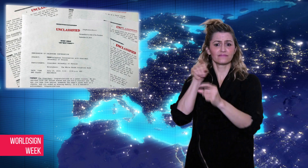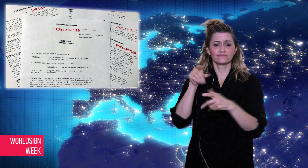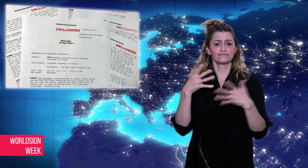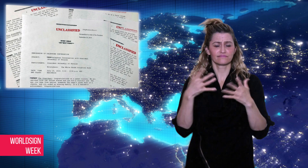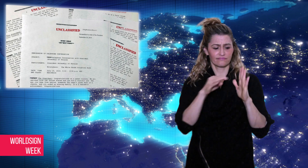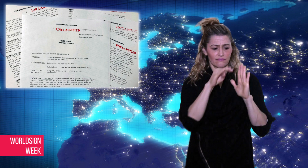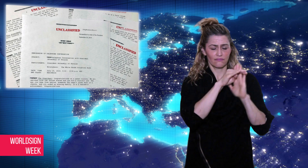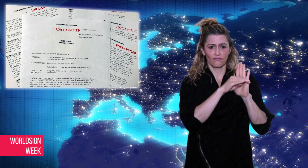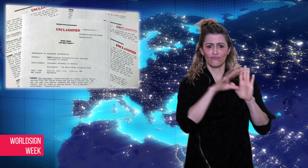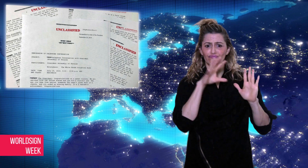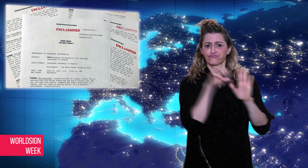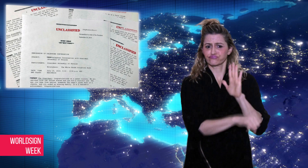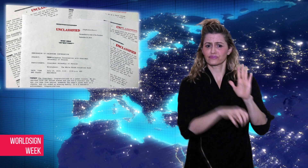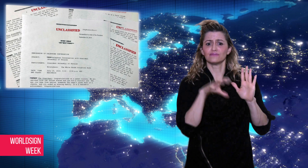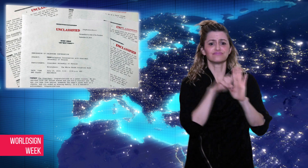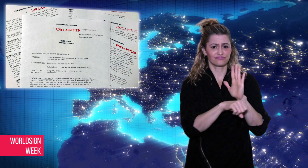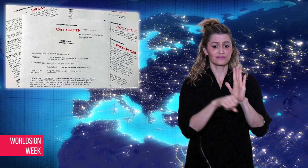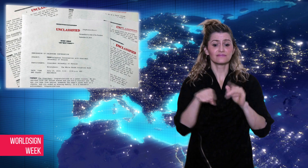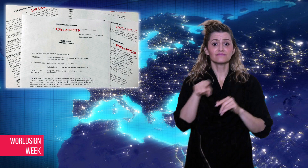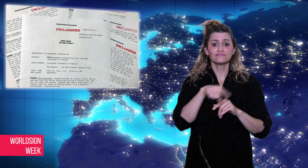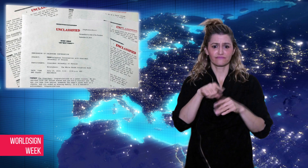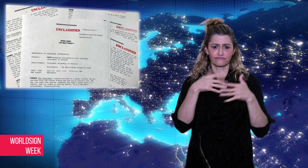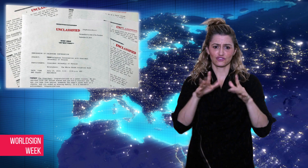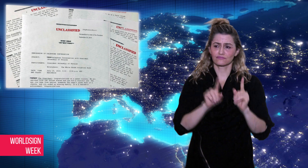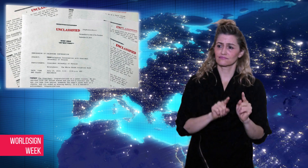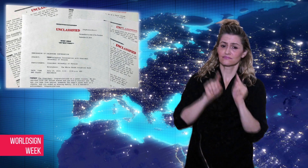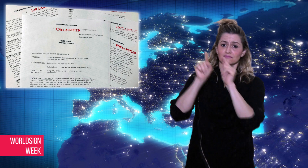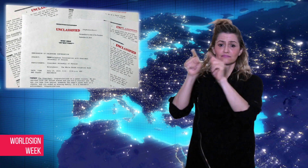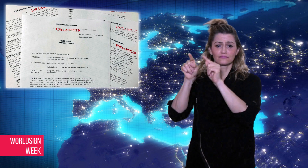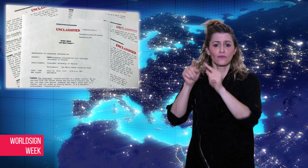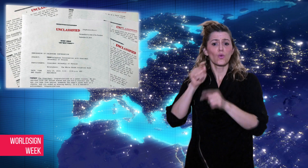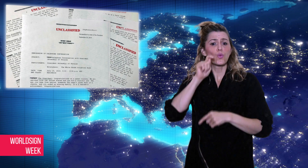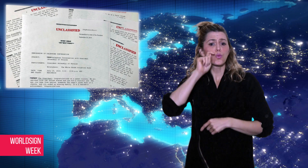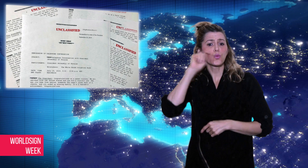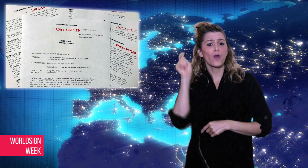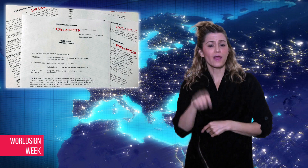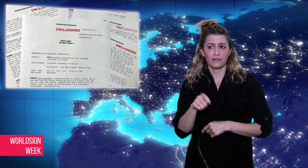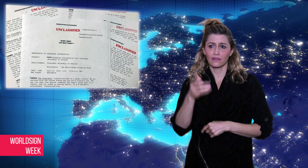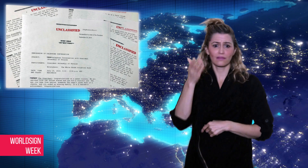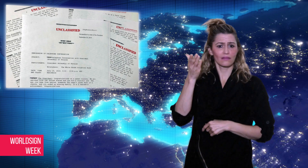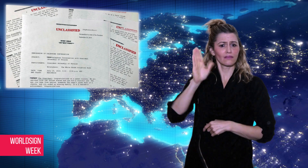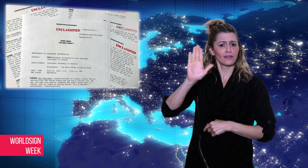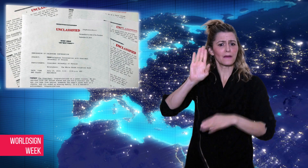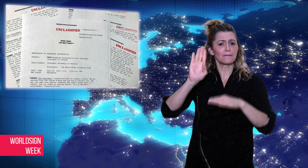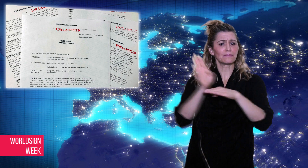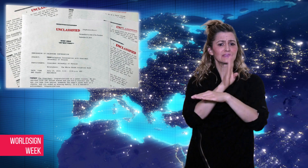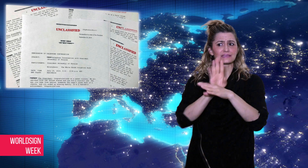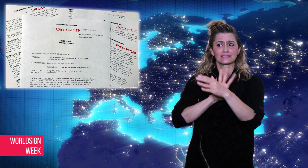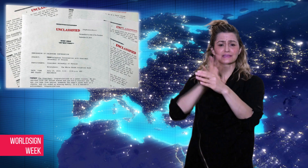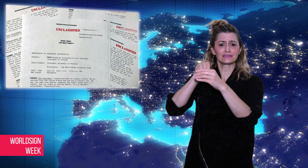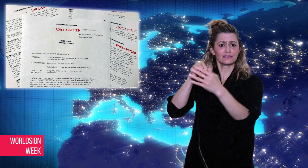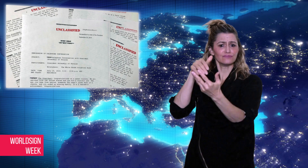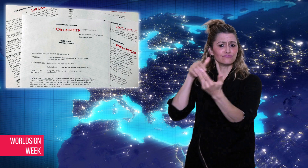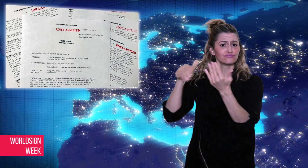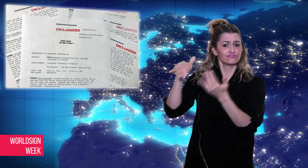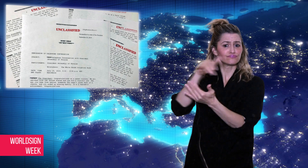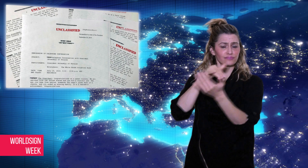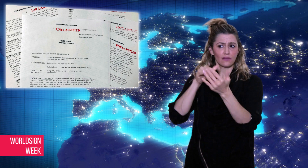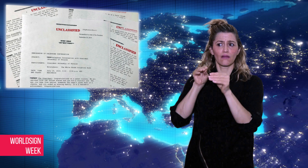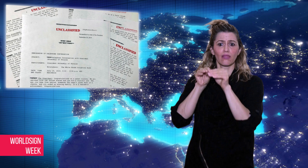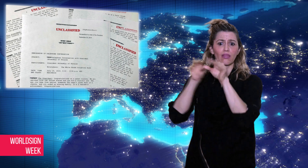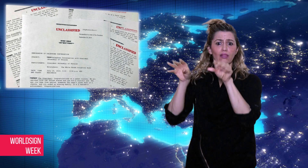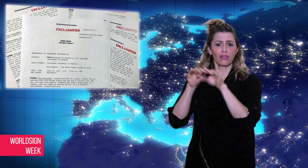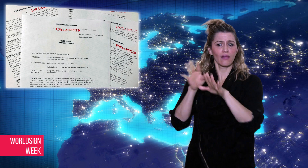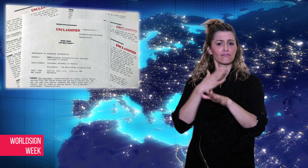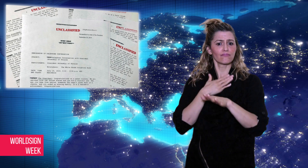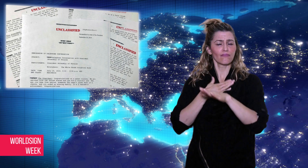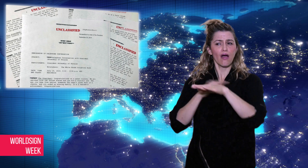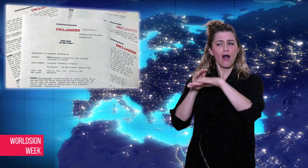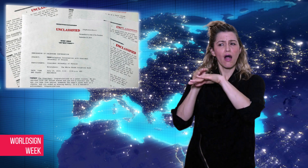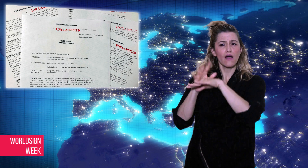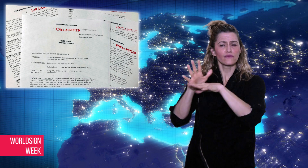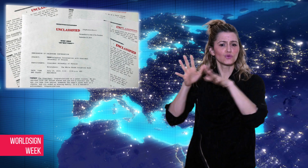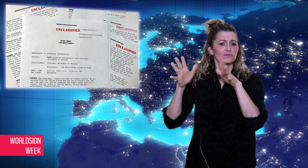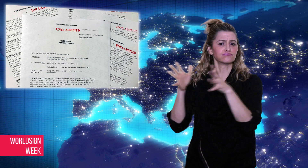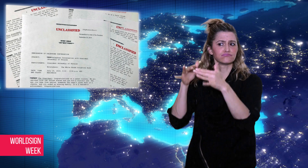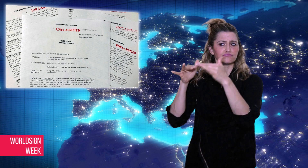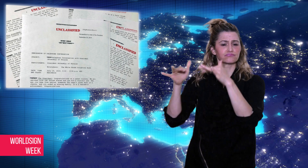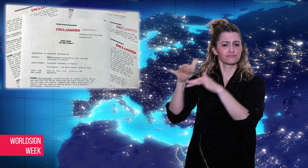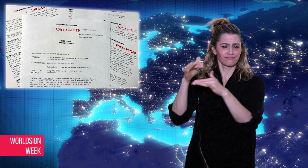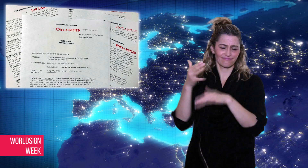Biden, were involved in corruption, doing business